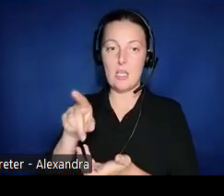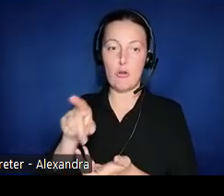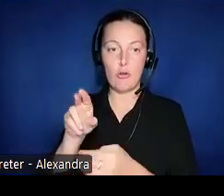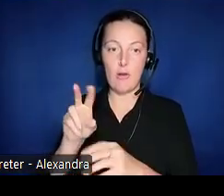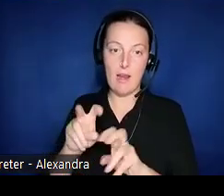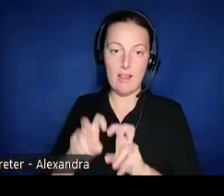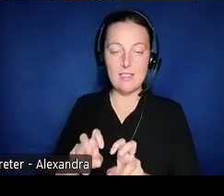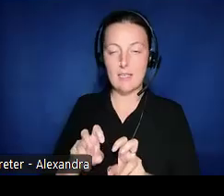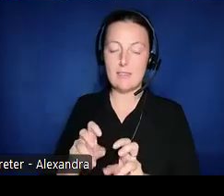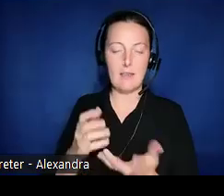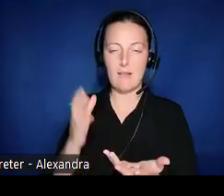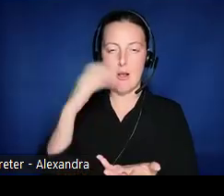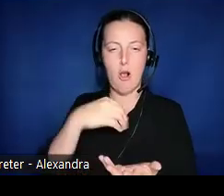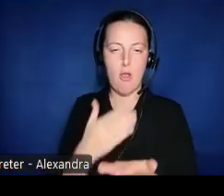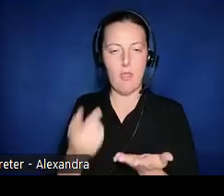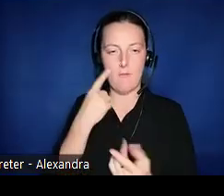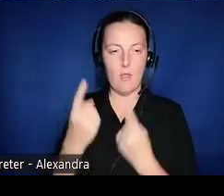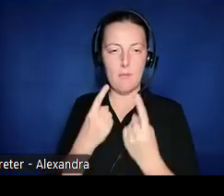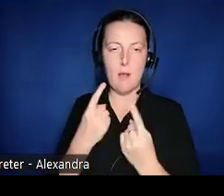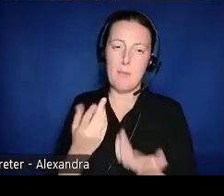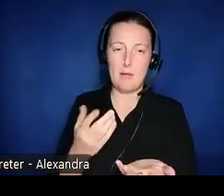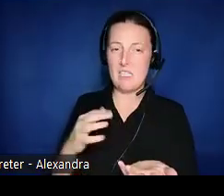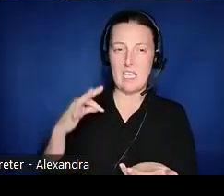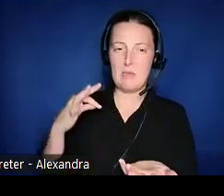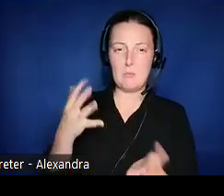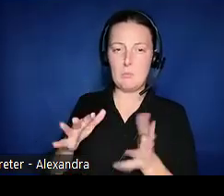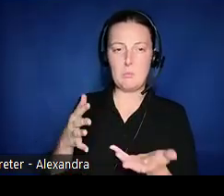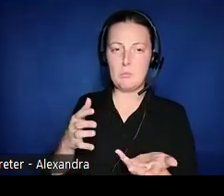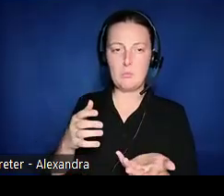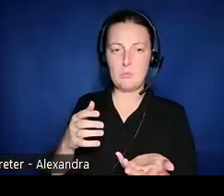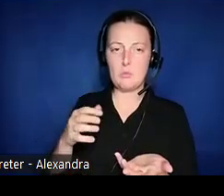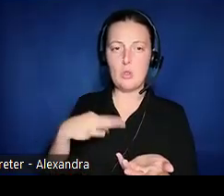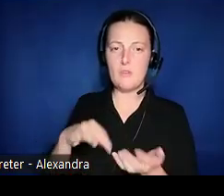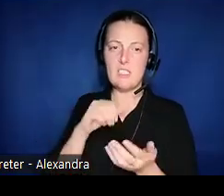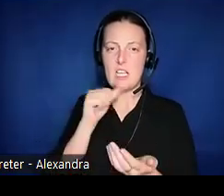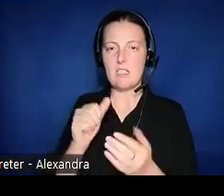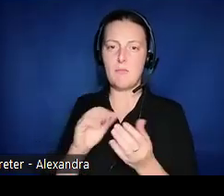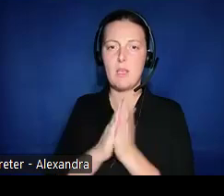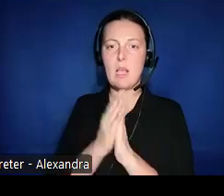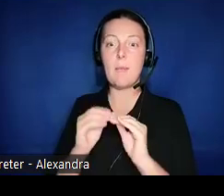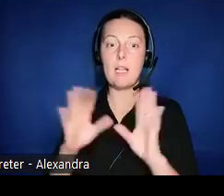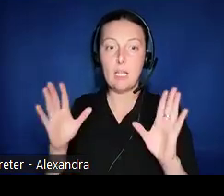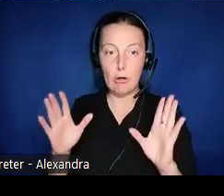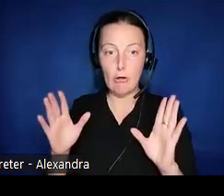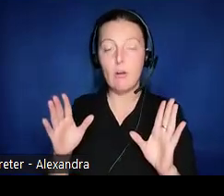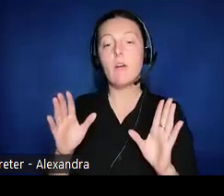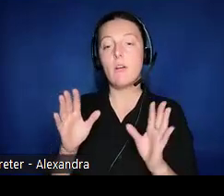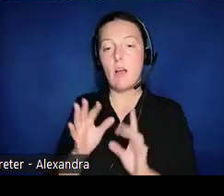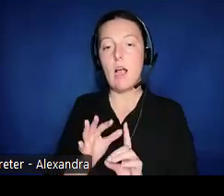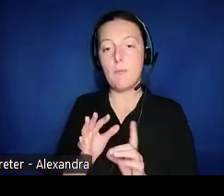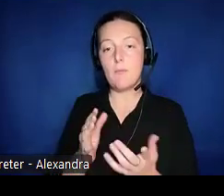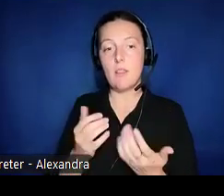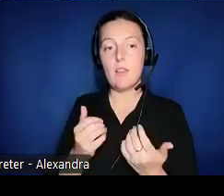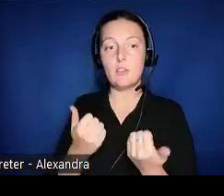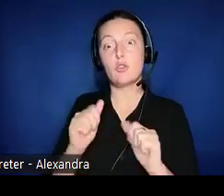you're trying to make very precise measurements like the movement of a planet across the sun.